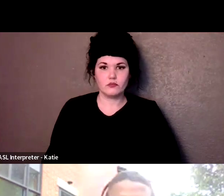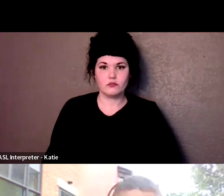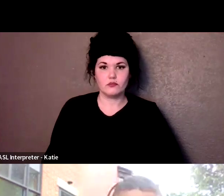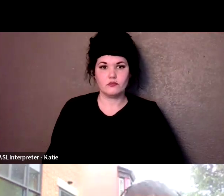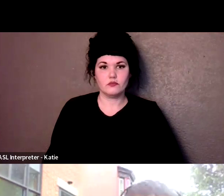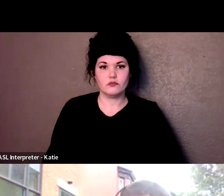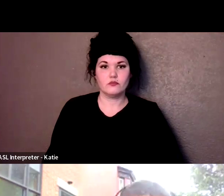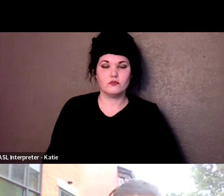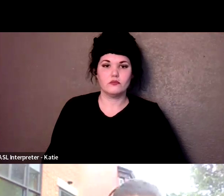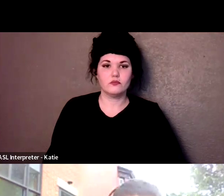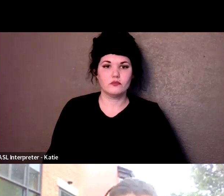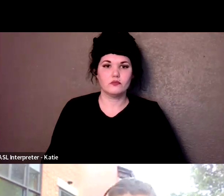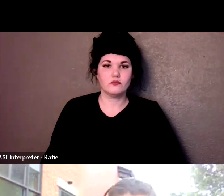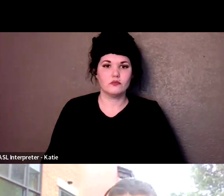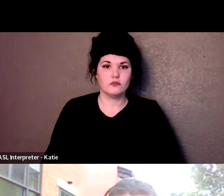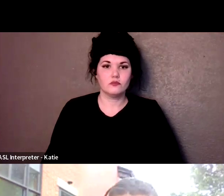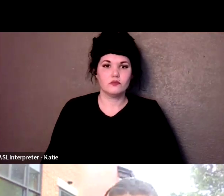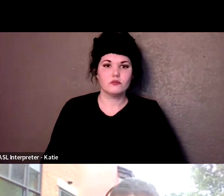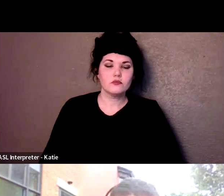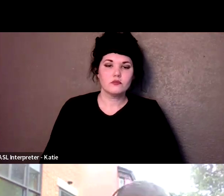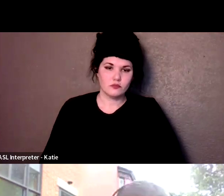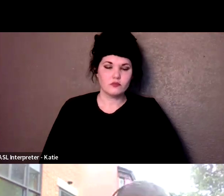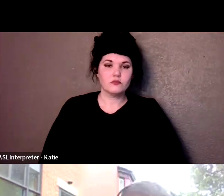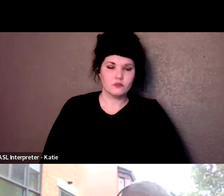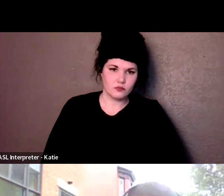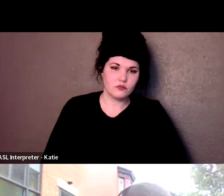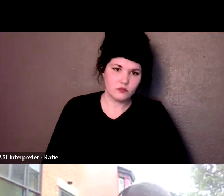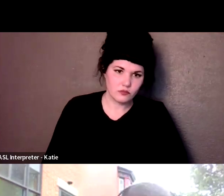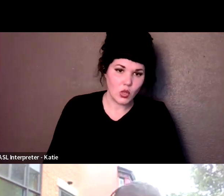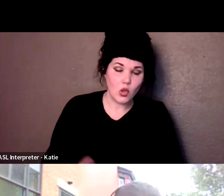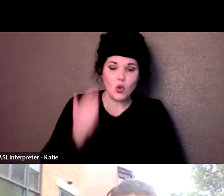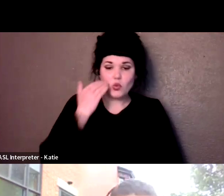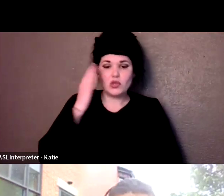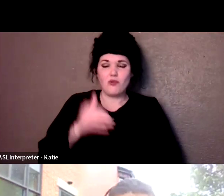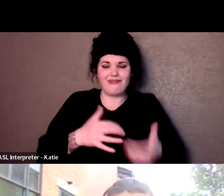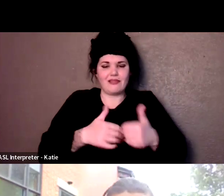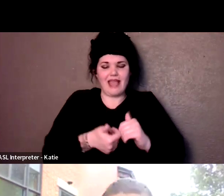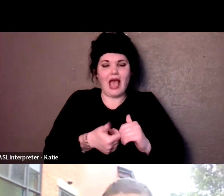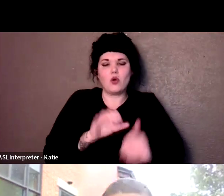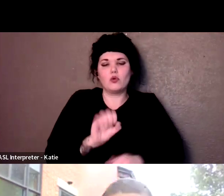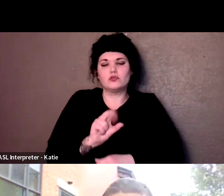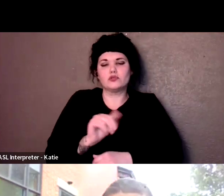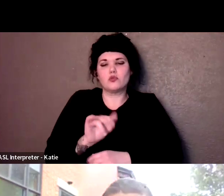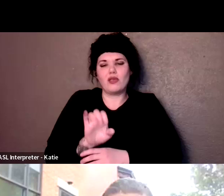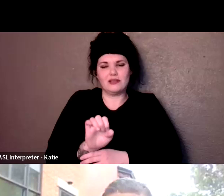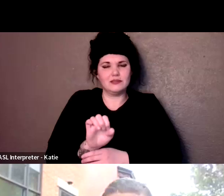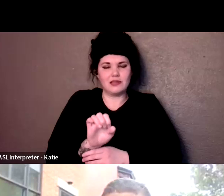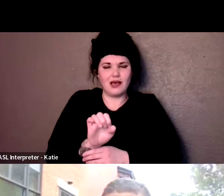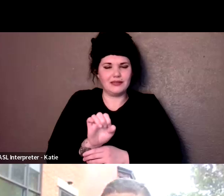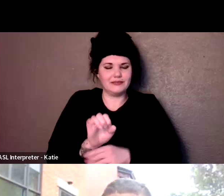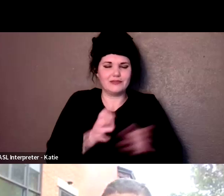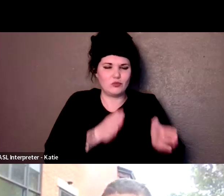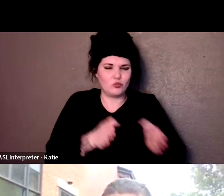death, whether it's firearms or any other means of of suicide, is really a fleeting thought or